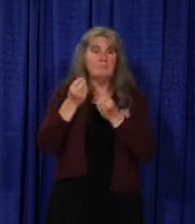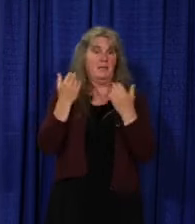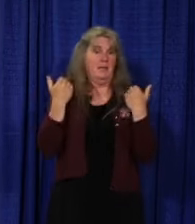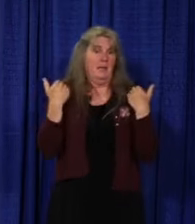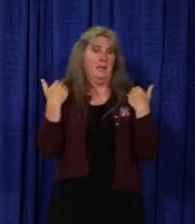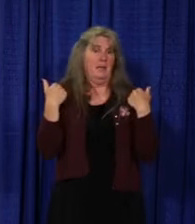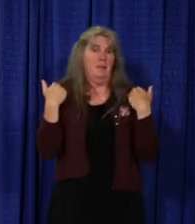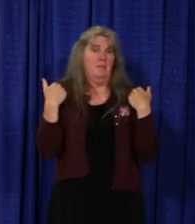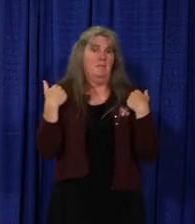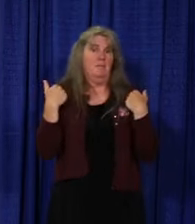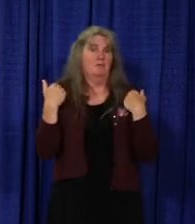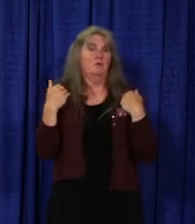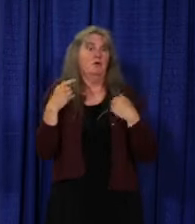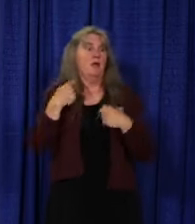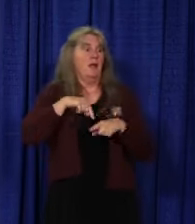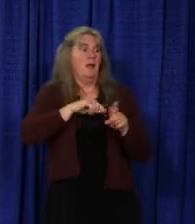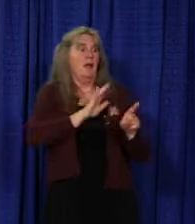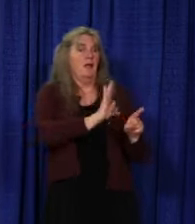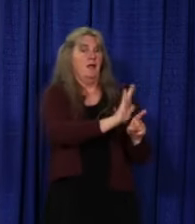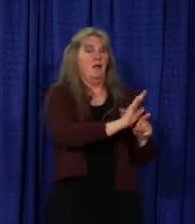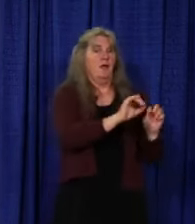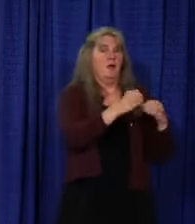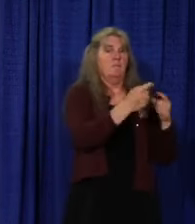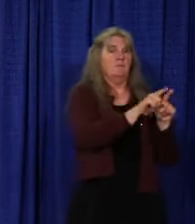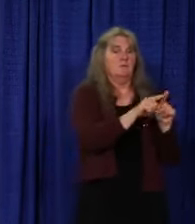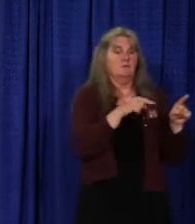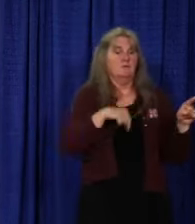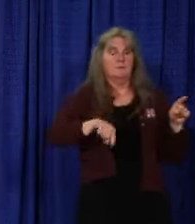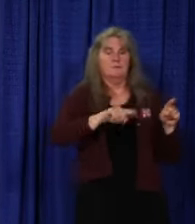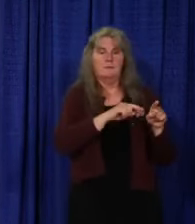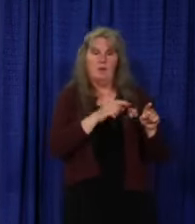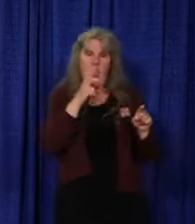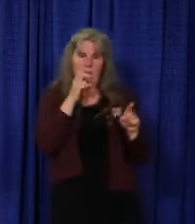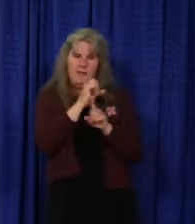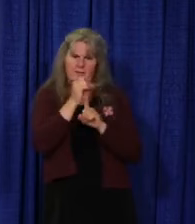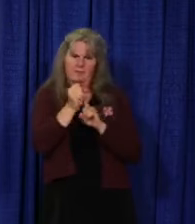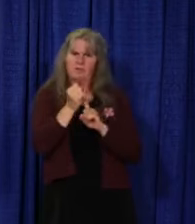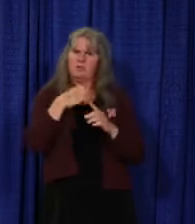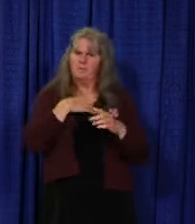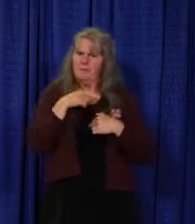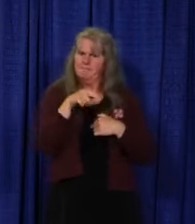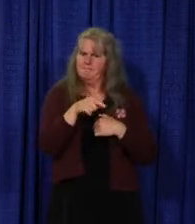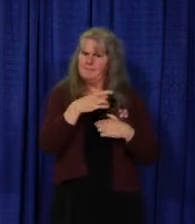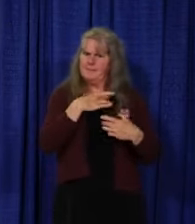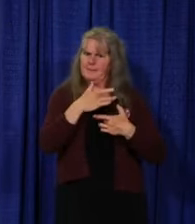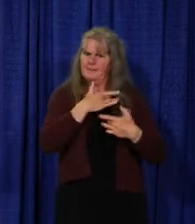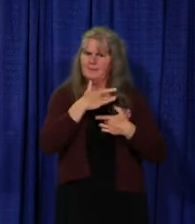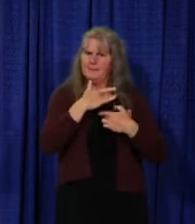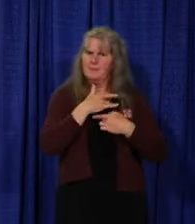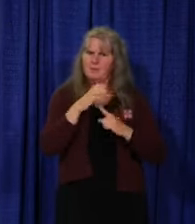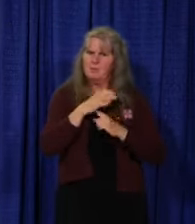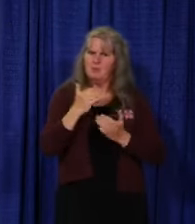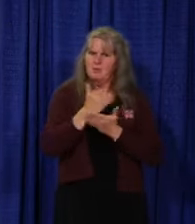Many of our ministers and Dr Hanley's office as well, we have heard the complaints and concerns in communities.